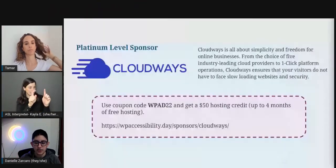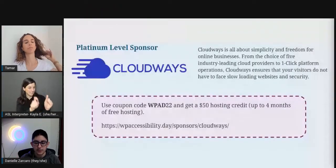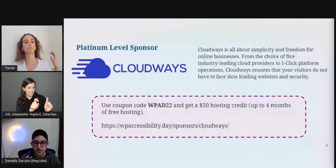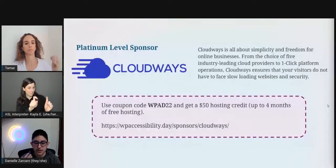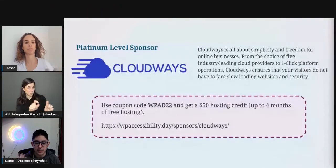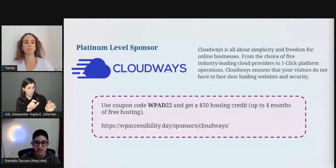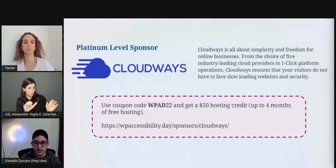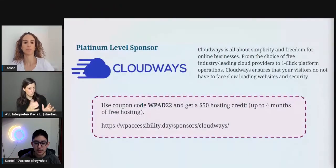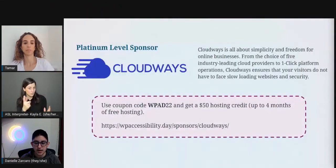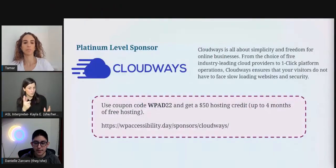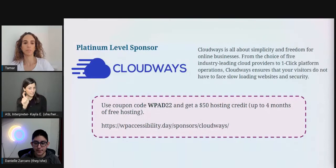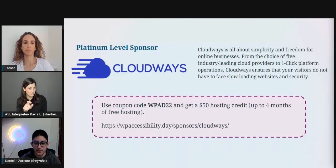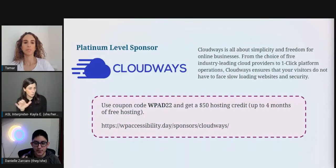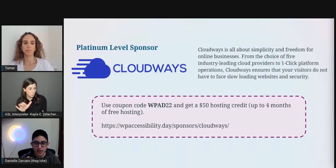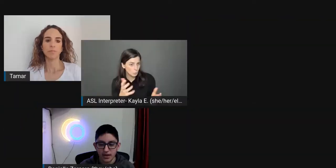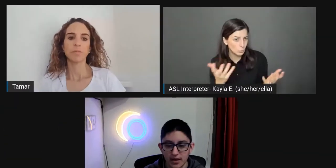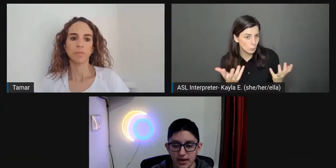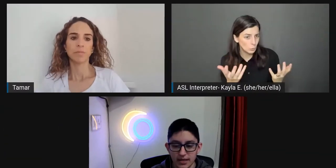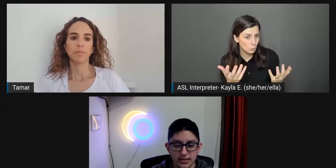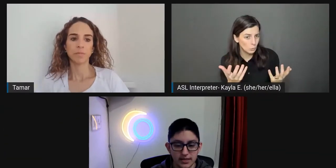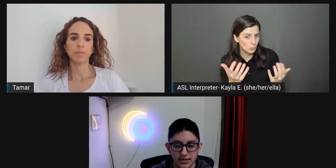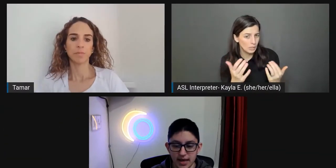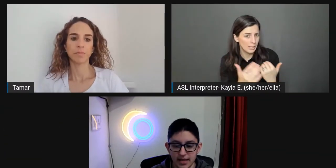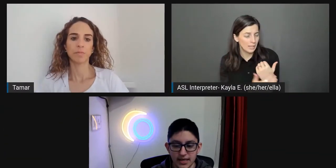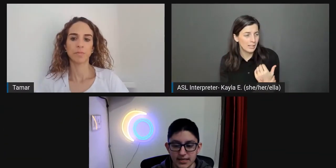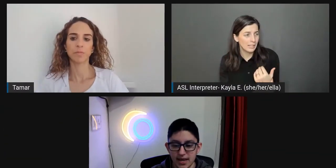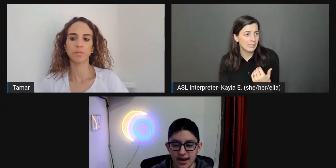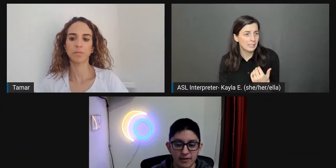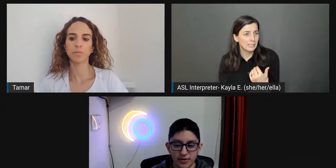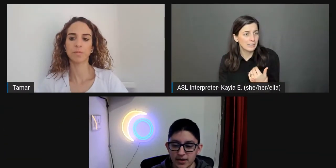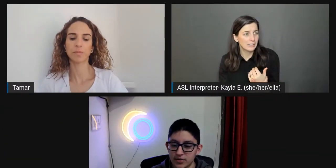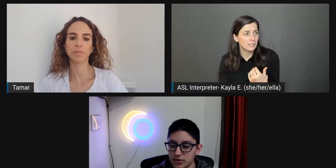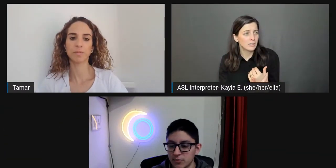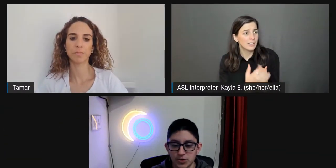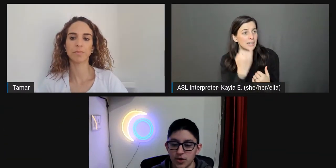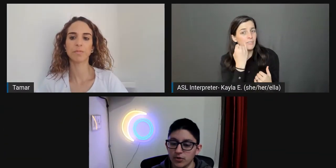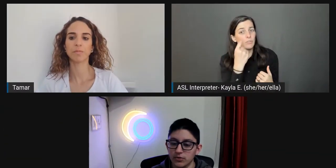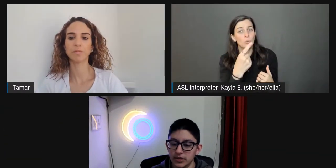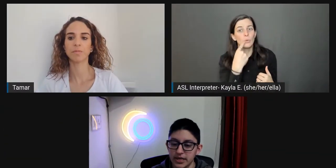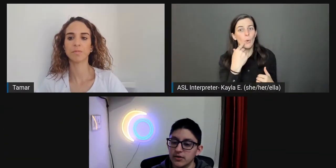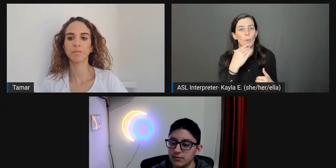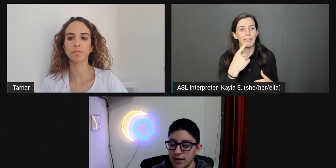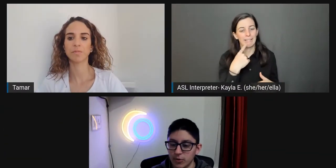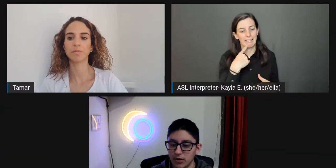For instance, they say in Africa there's almost no legal framework